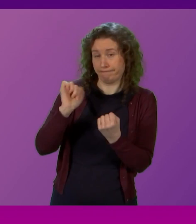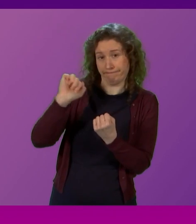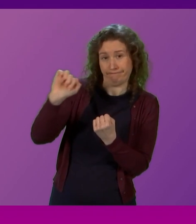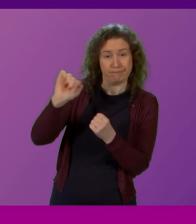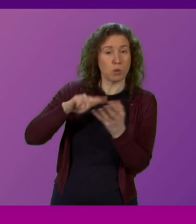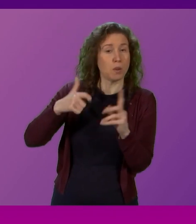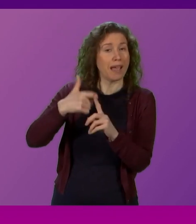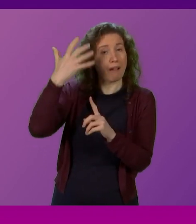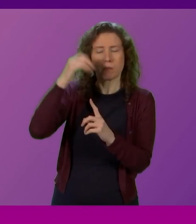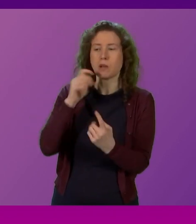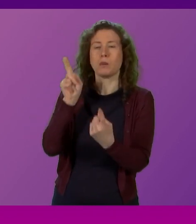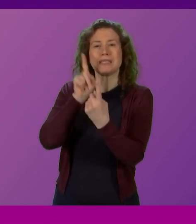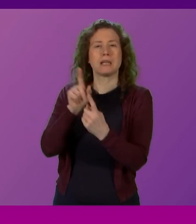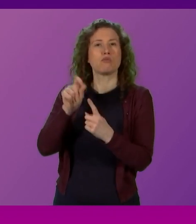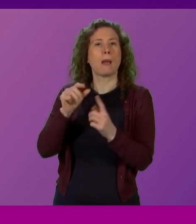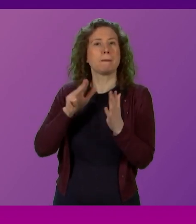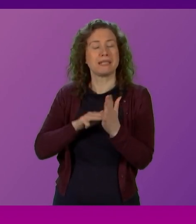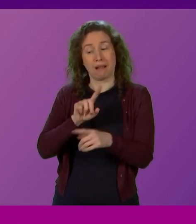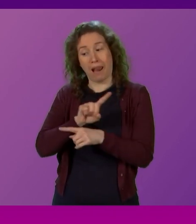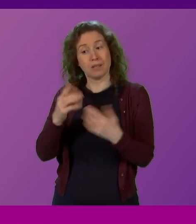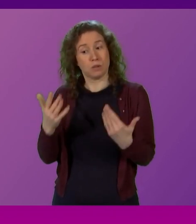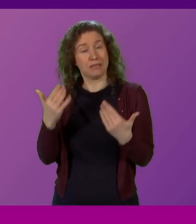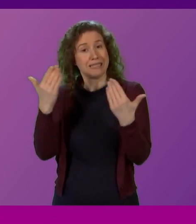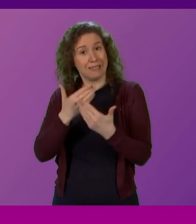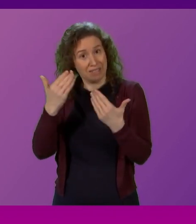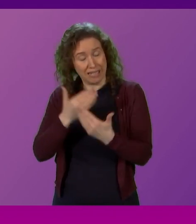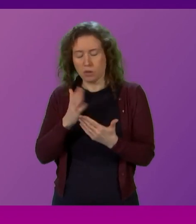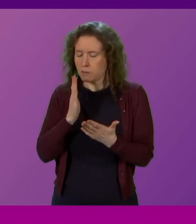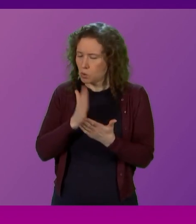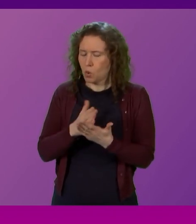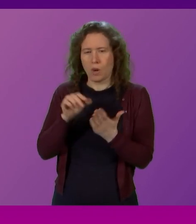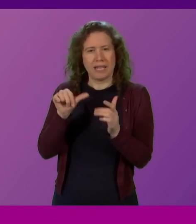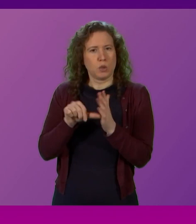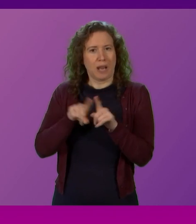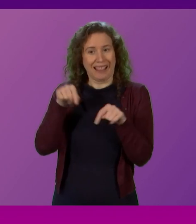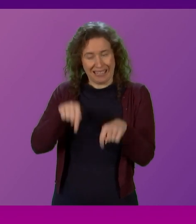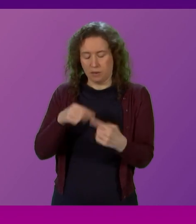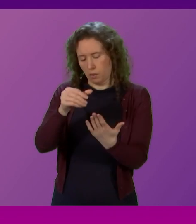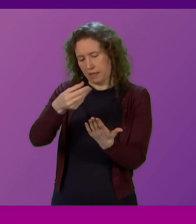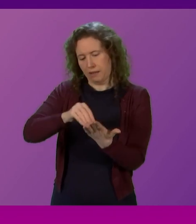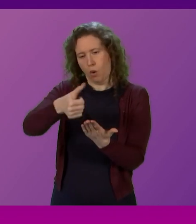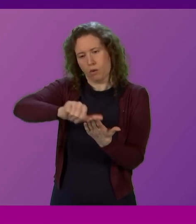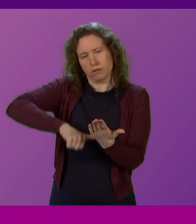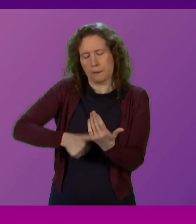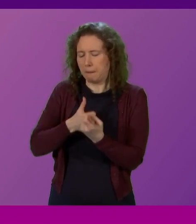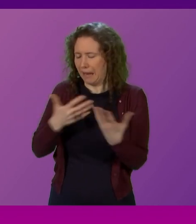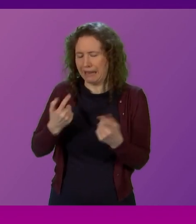I will be seeing the Prime Minister this evening, and I am sure that these issues will be among the many issues that we will touch on.